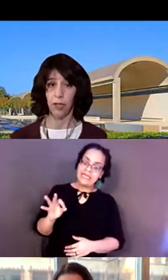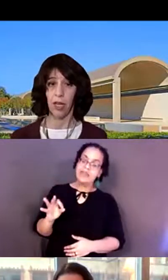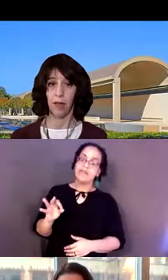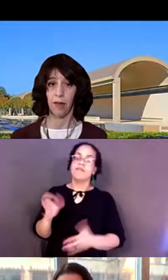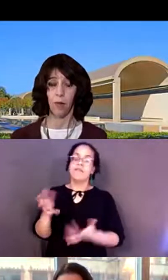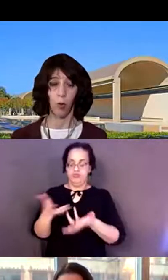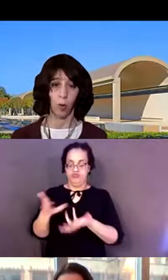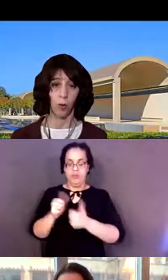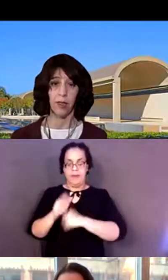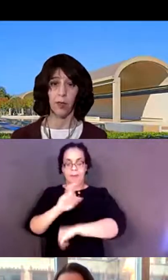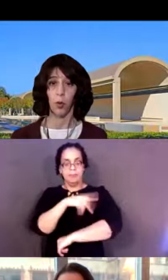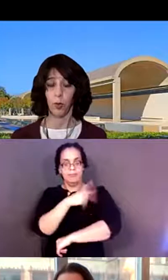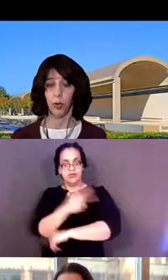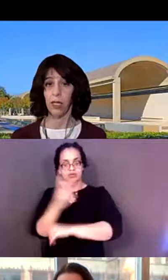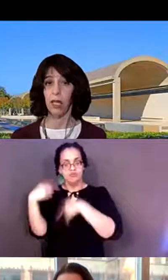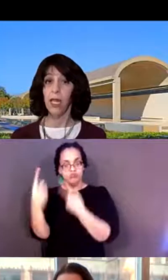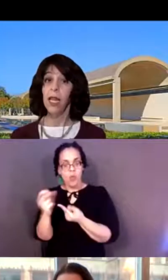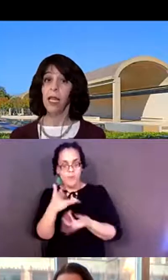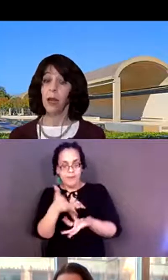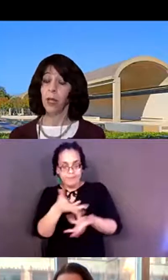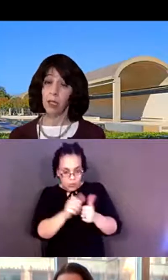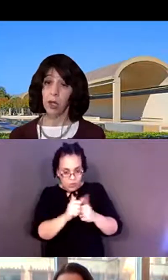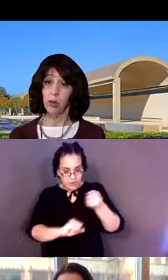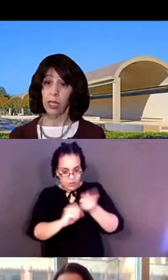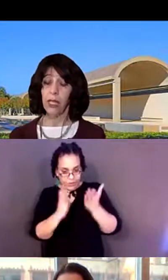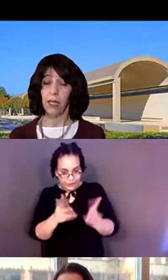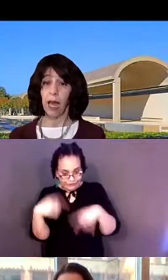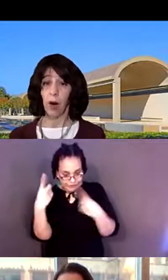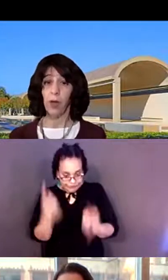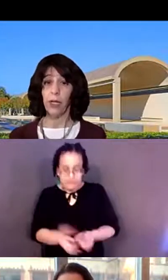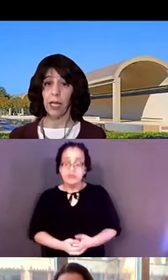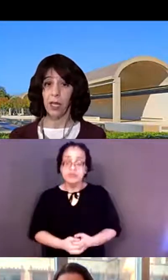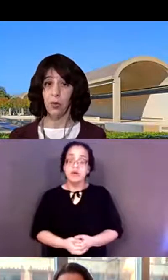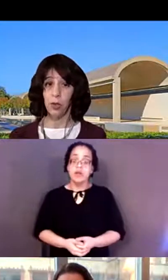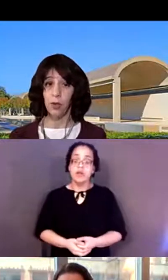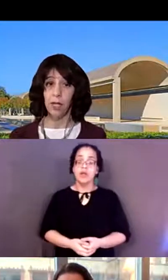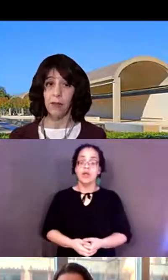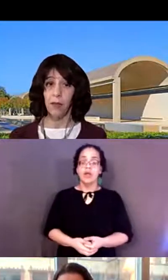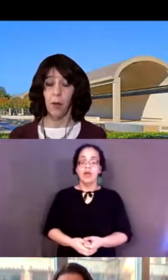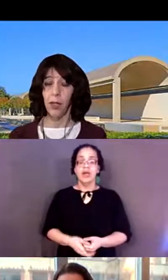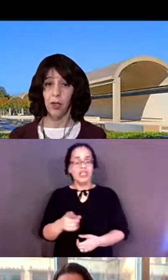and/or with the support person. Now because you're looking at how